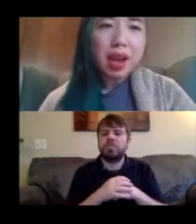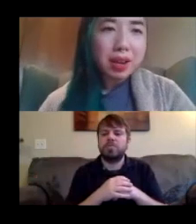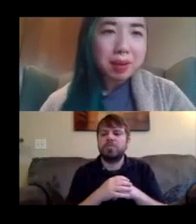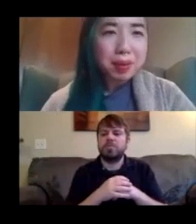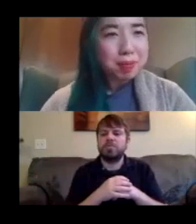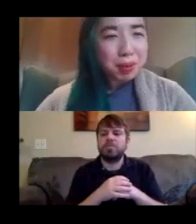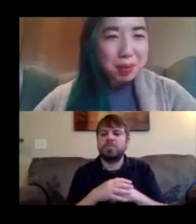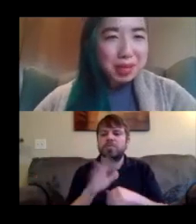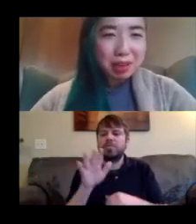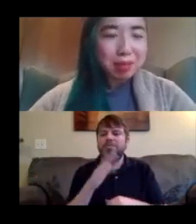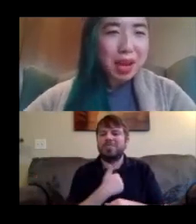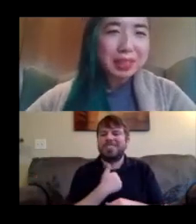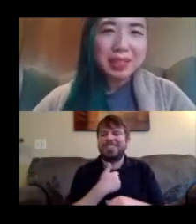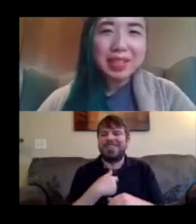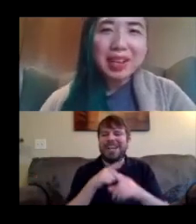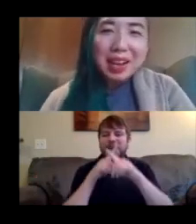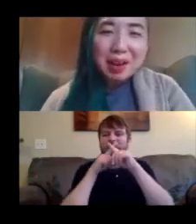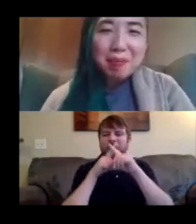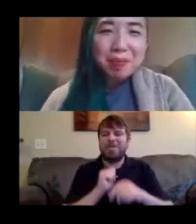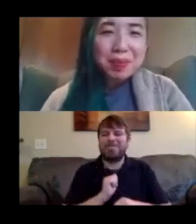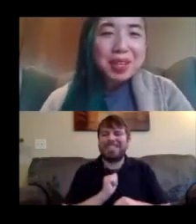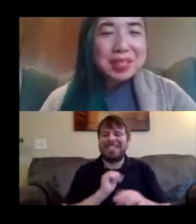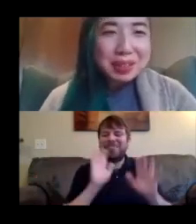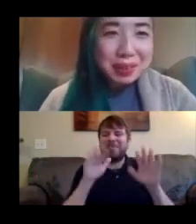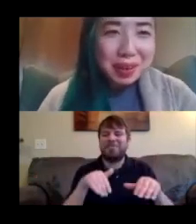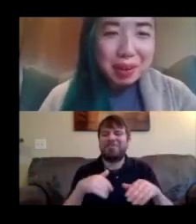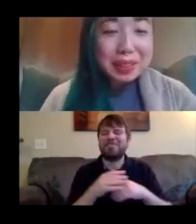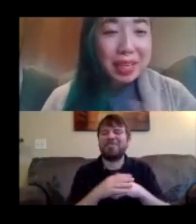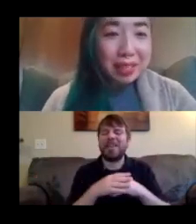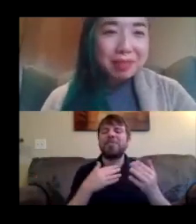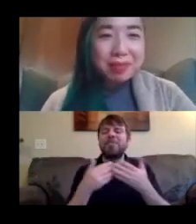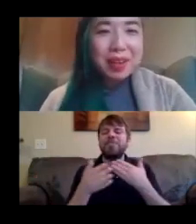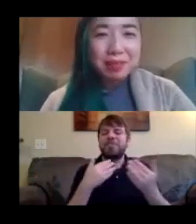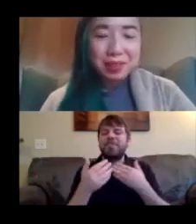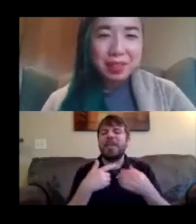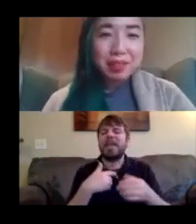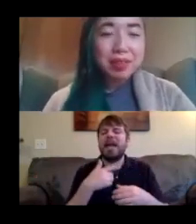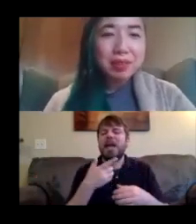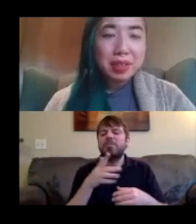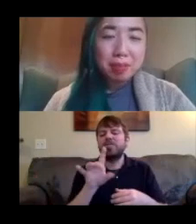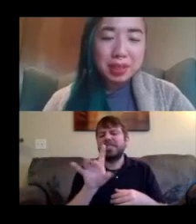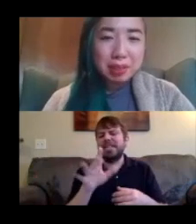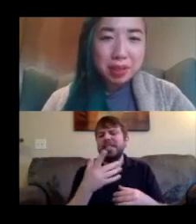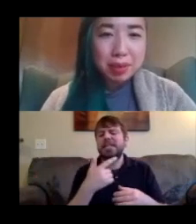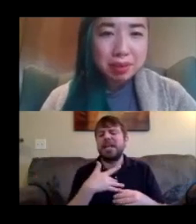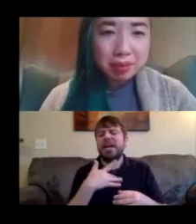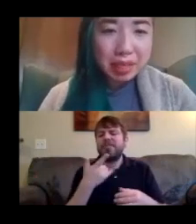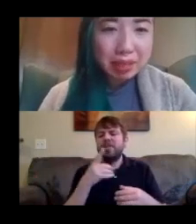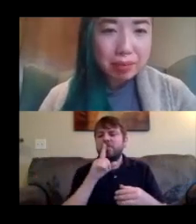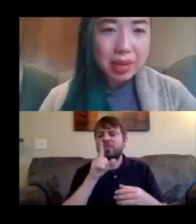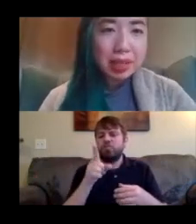I muted myself by accident. So I was saying that it feels really complete to me, and what I get the